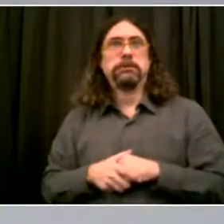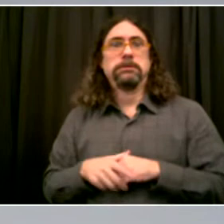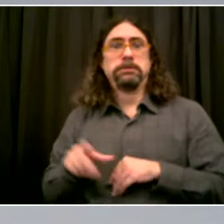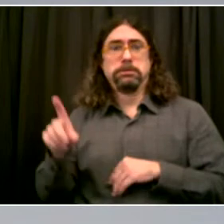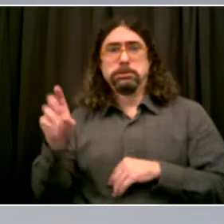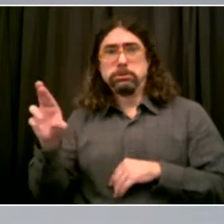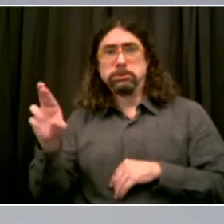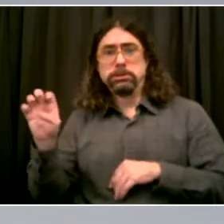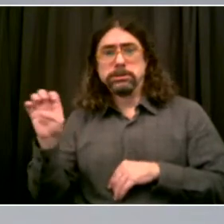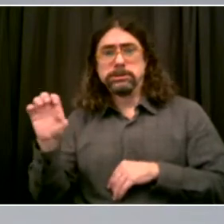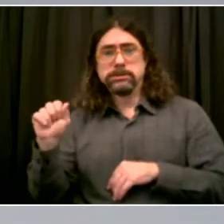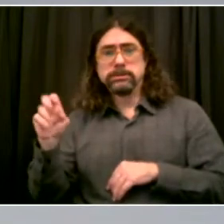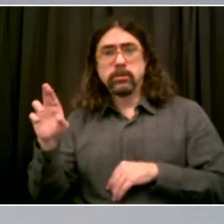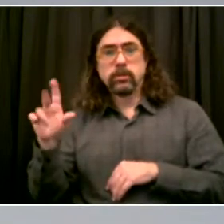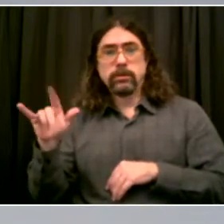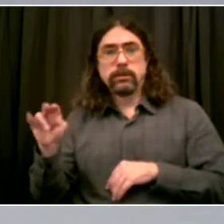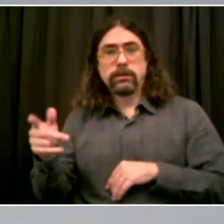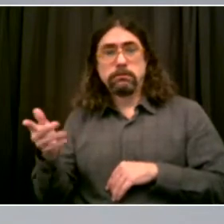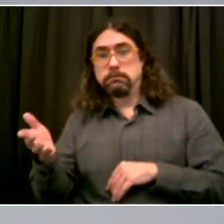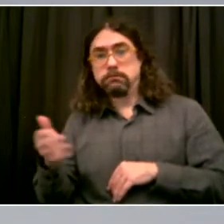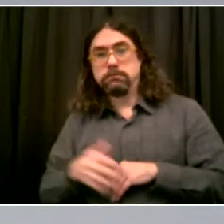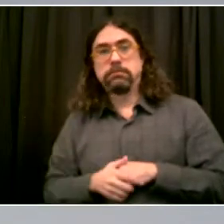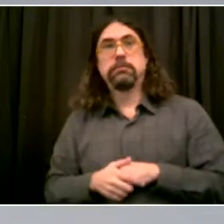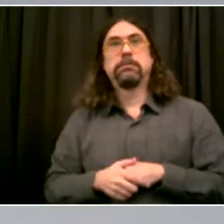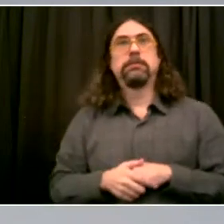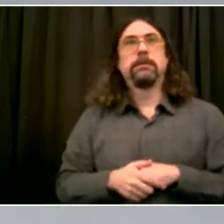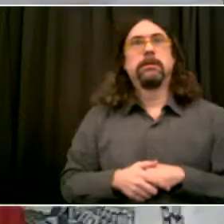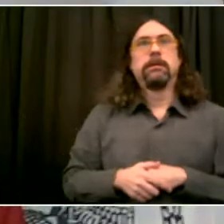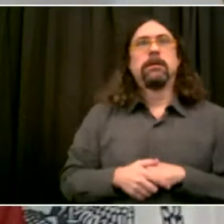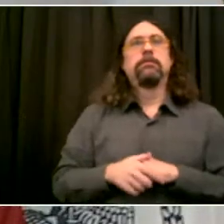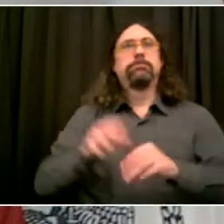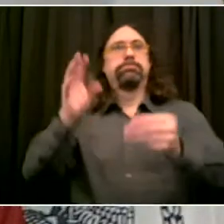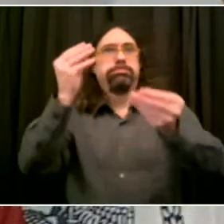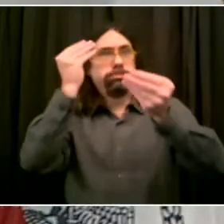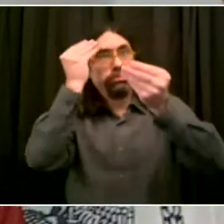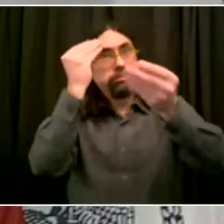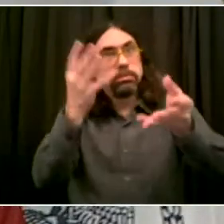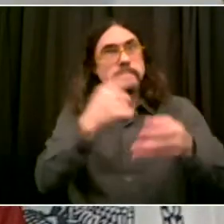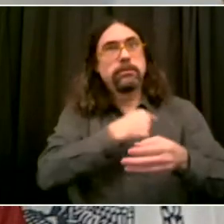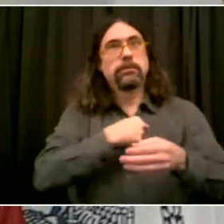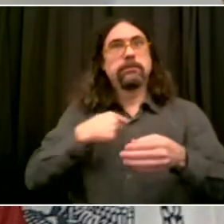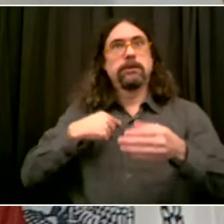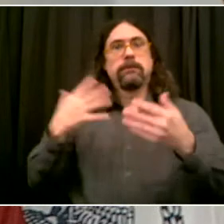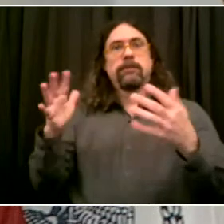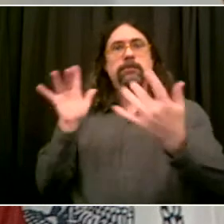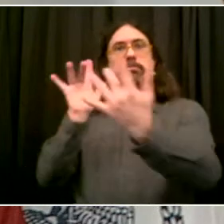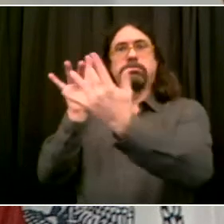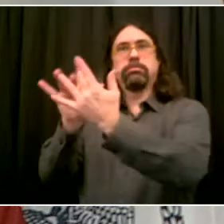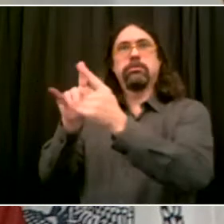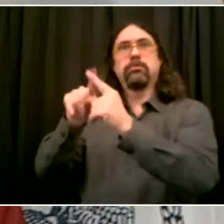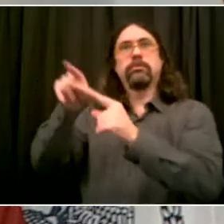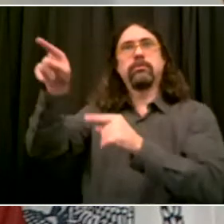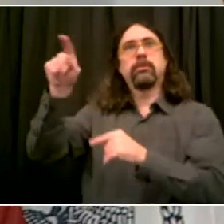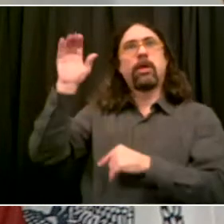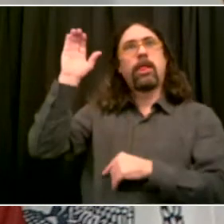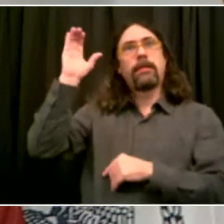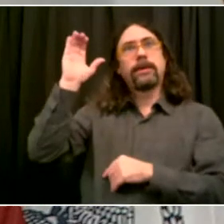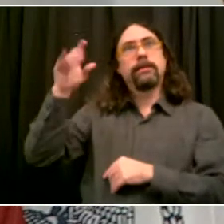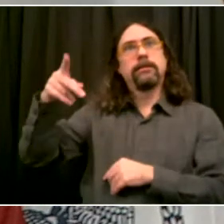THEM ARE SURE. WE'VE ARTIE